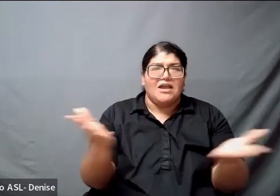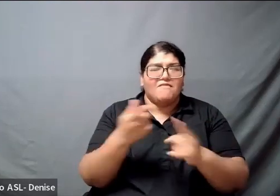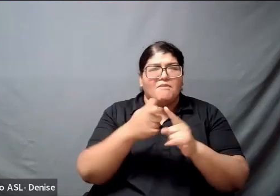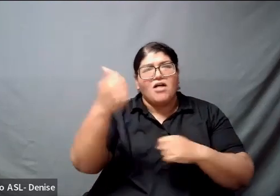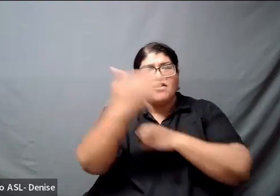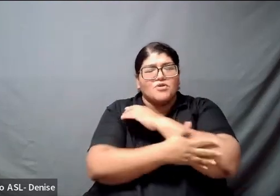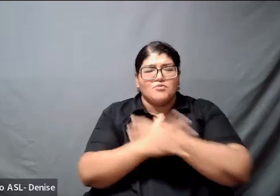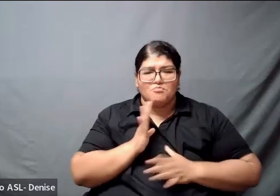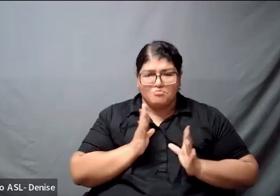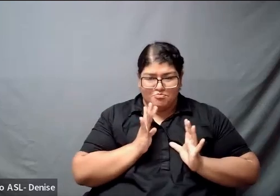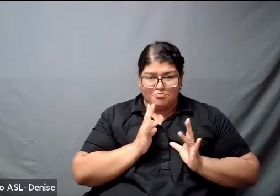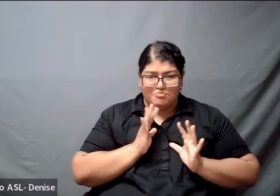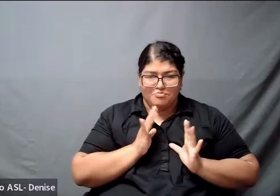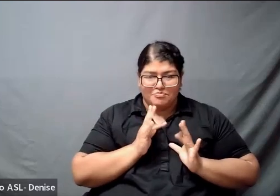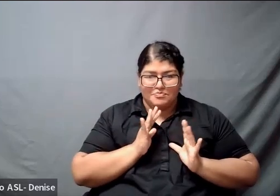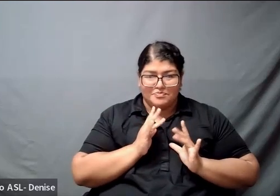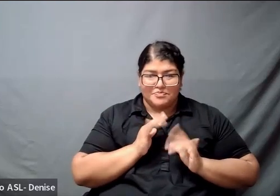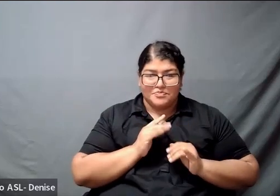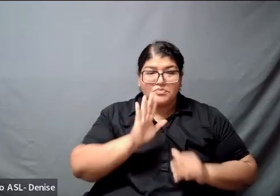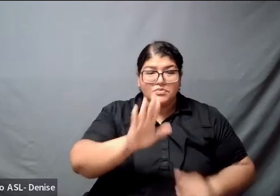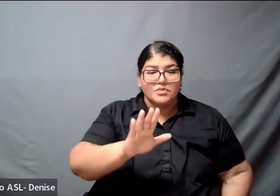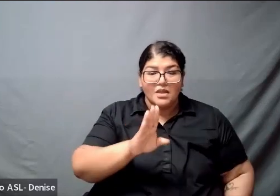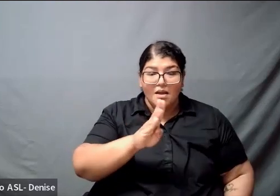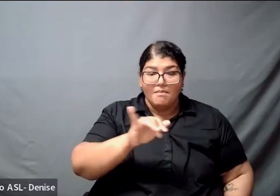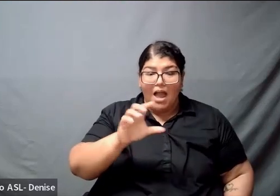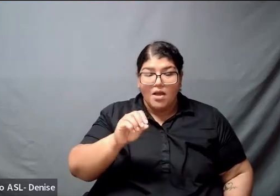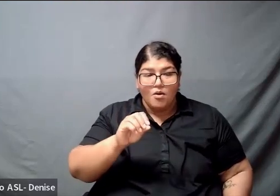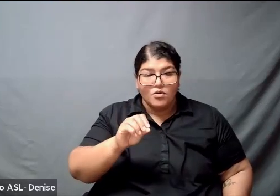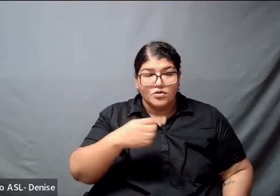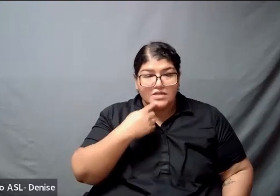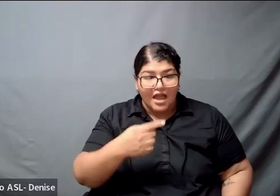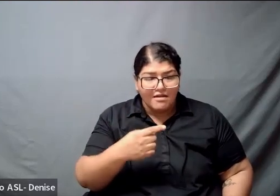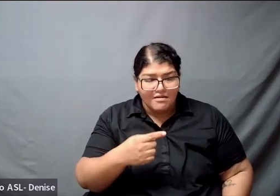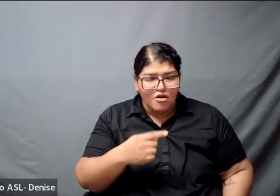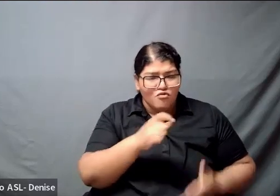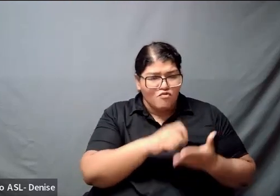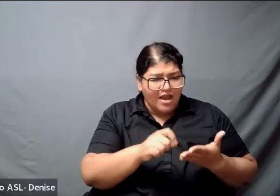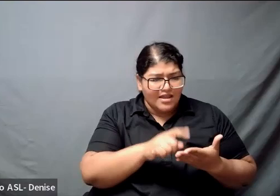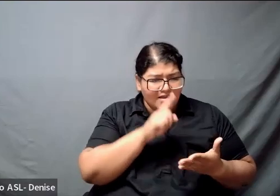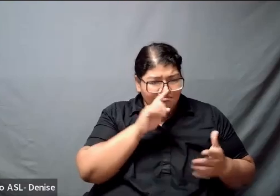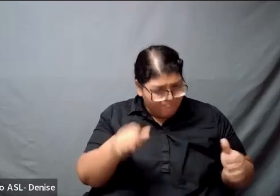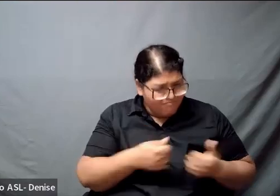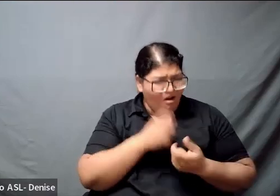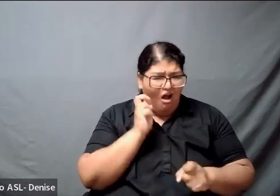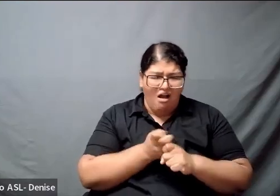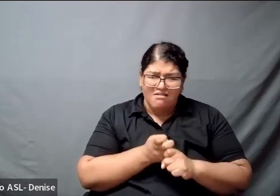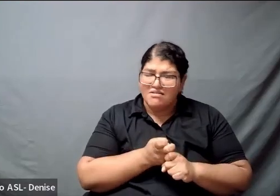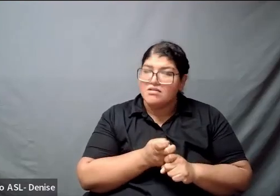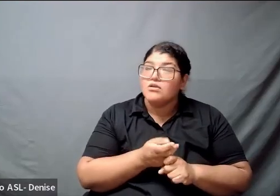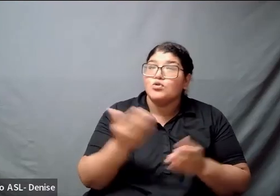I do want to talk to you about that line in your bio about writing being hard, but for folks who are new to you and your work, I want to make sure we tell a little bit about